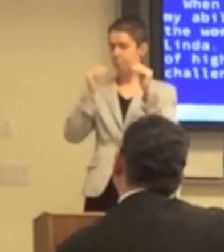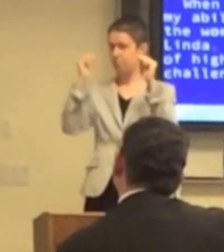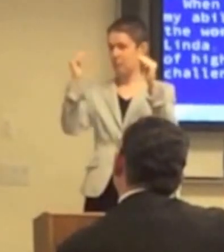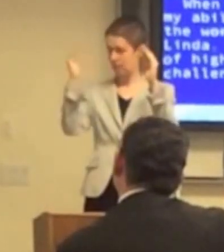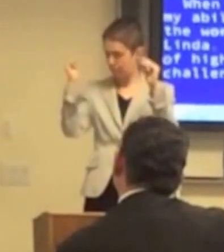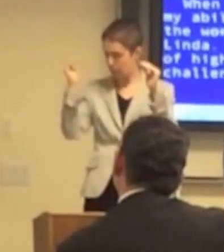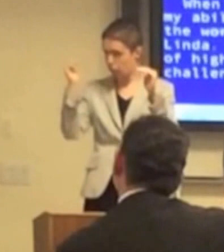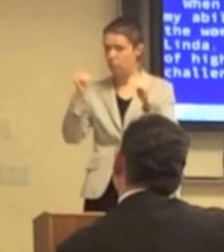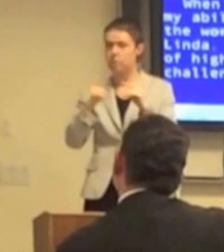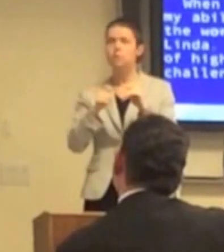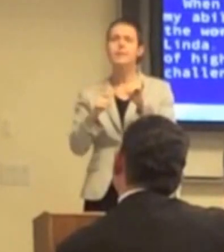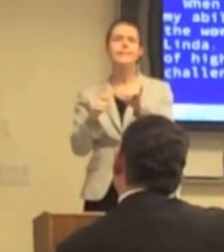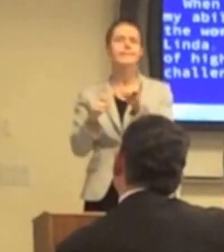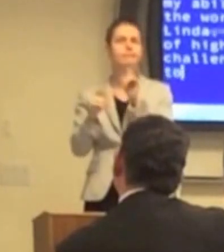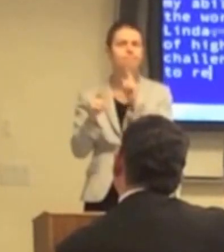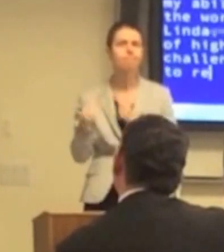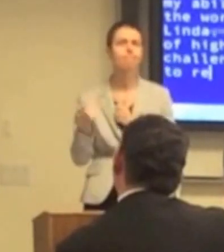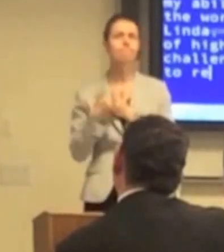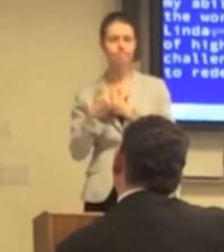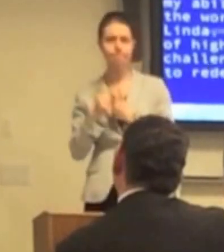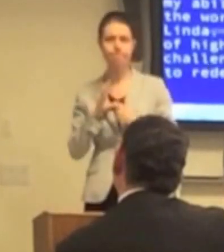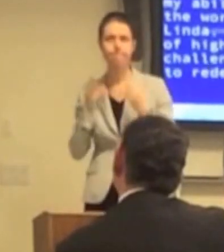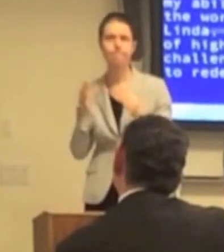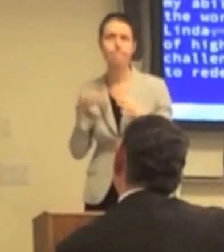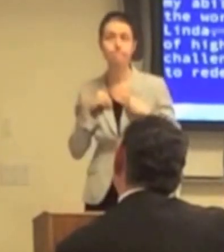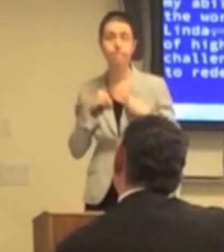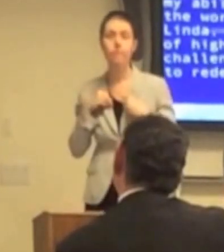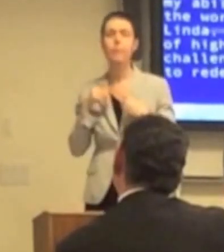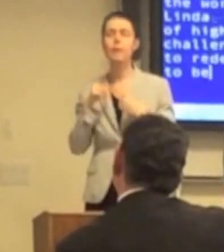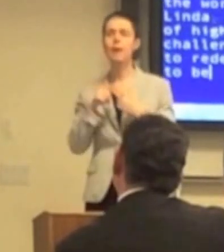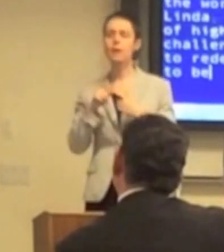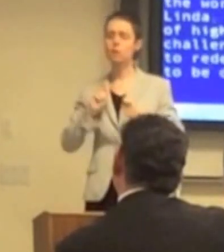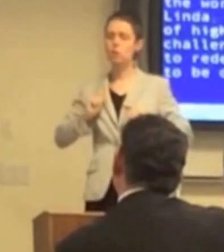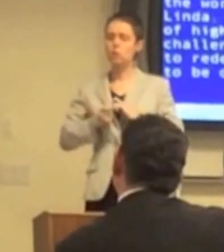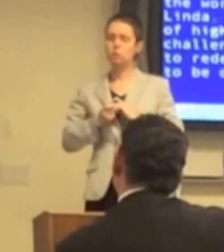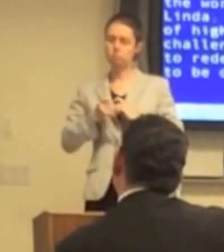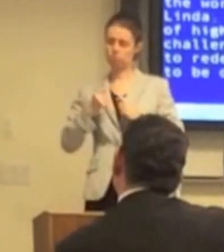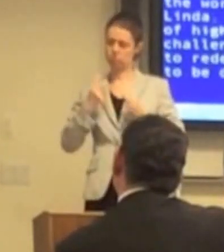and forced me to redefine what it means to be deaf.